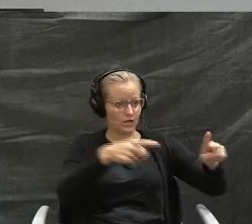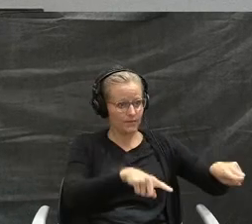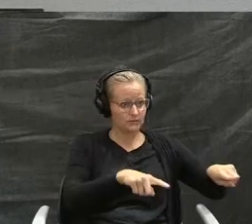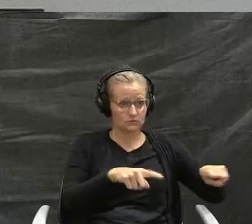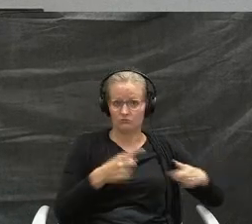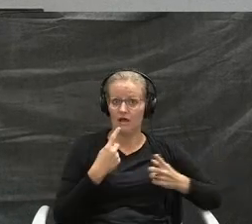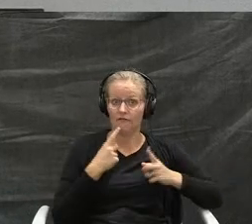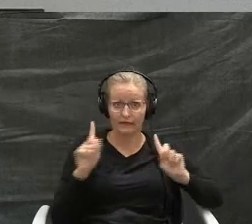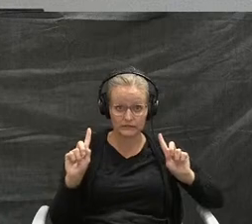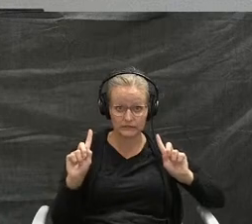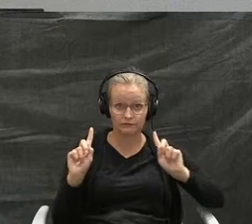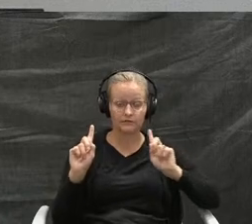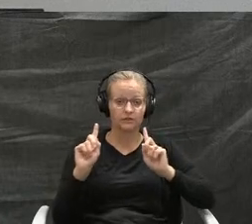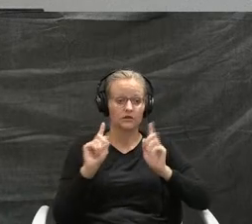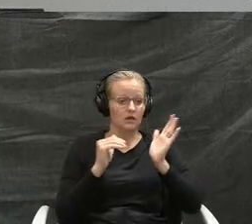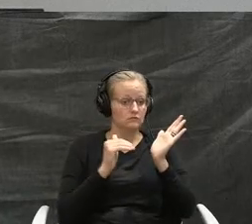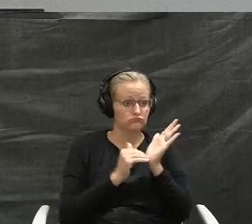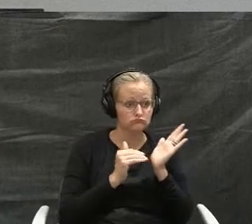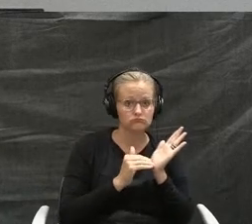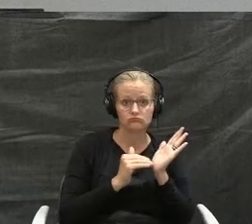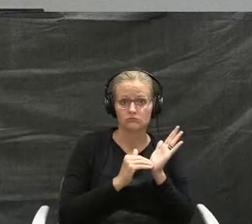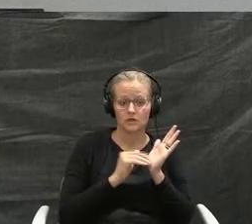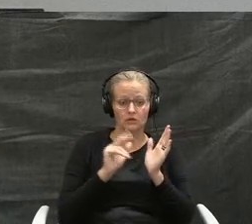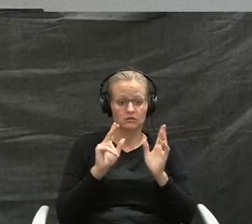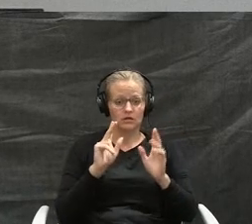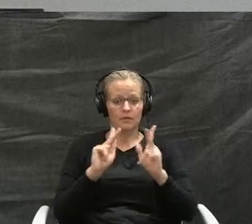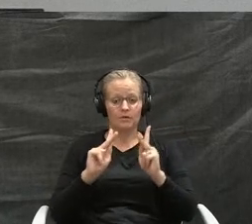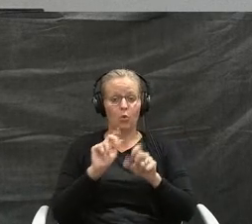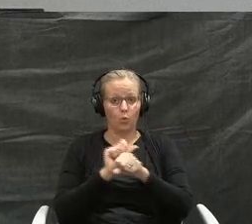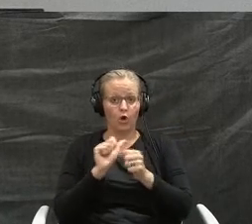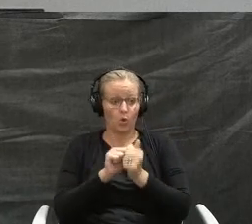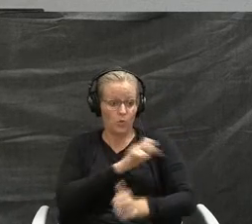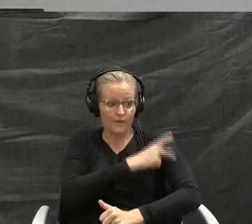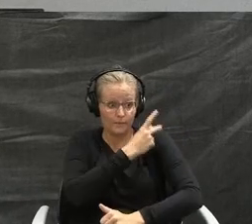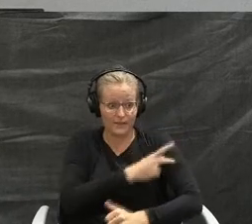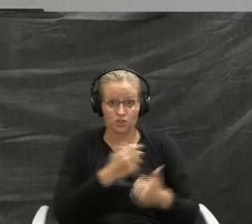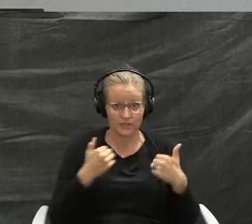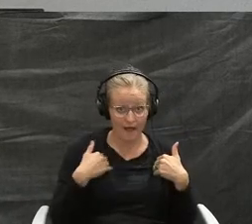patients. So there is close to an absolute answer, as there is